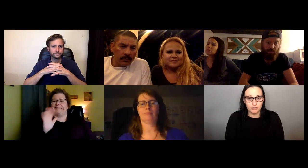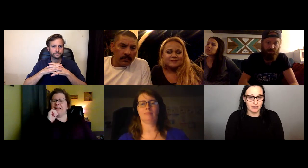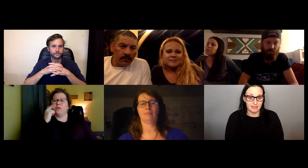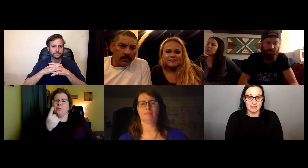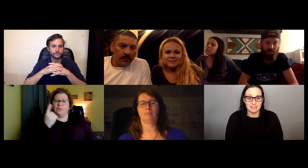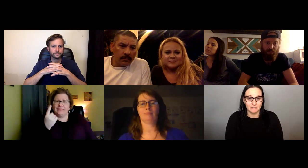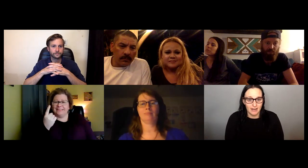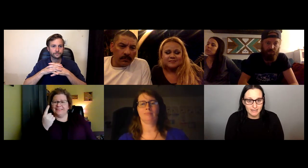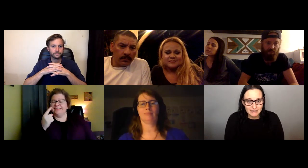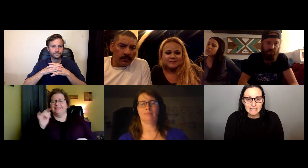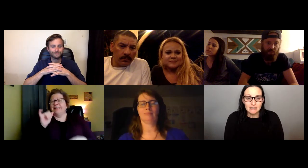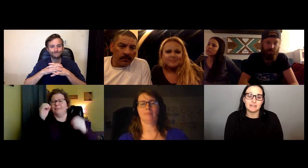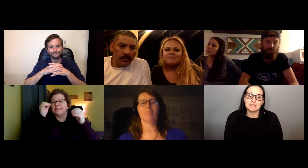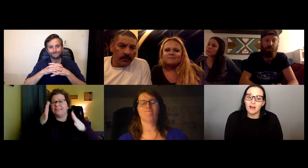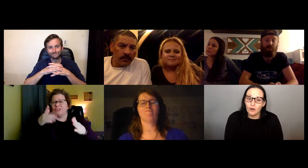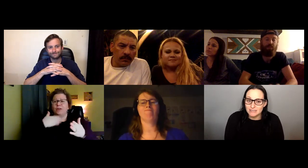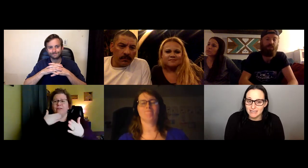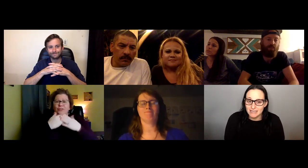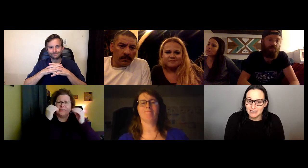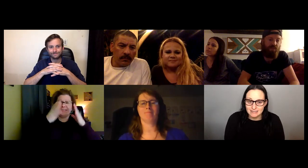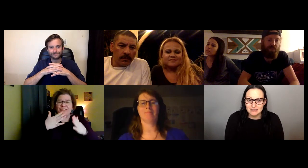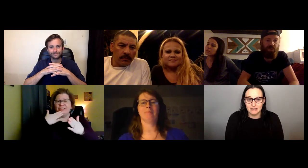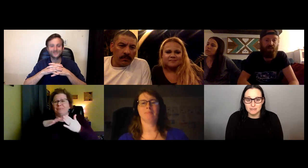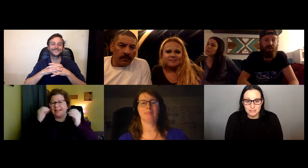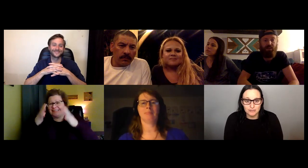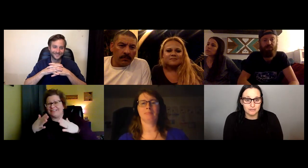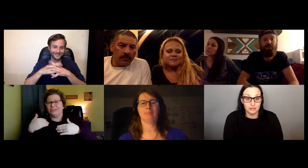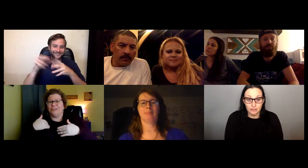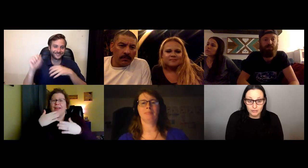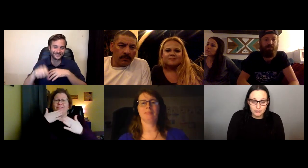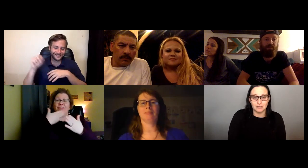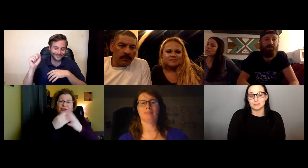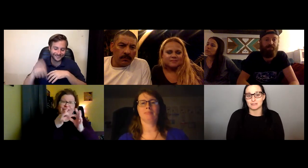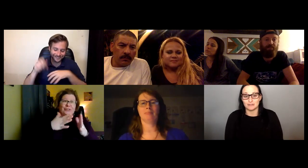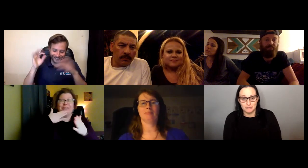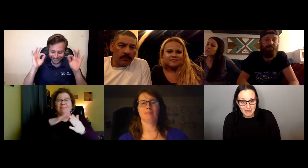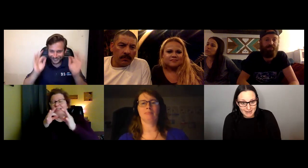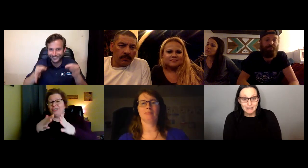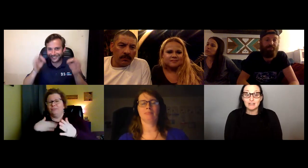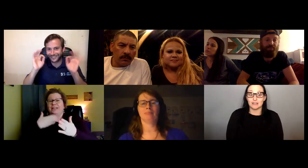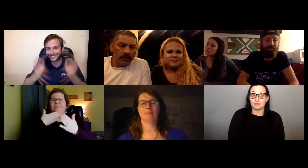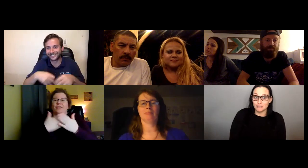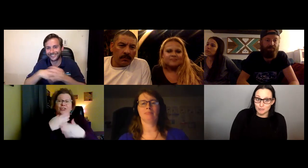they think that's fine but it's not always the case some teachers are good